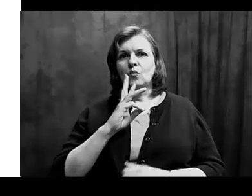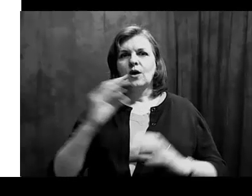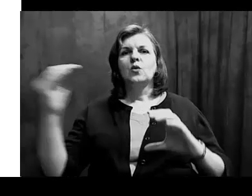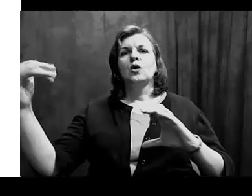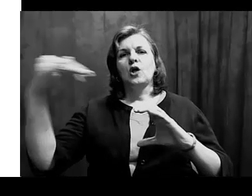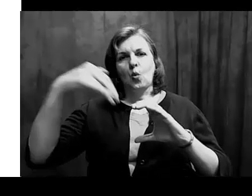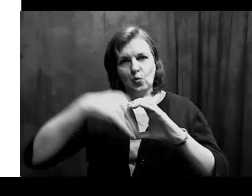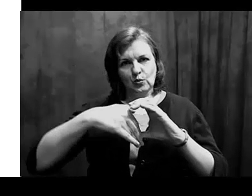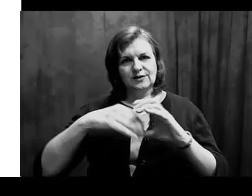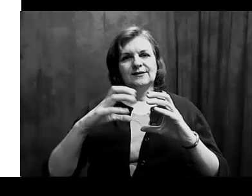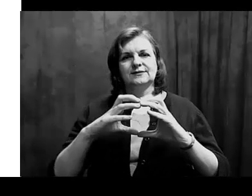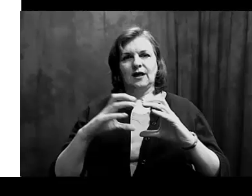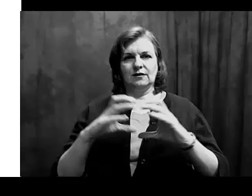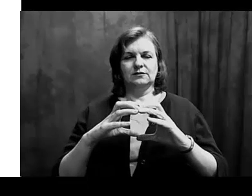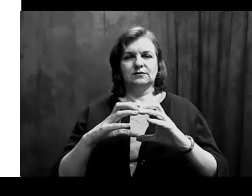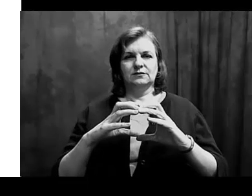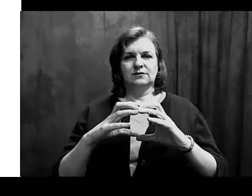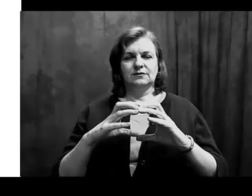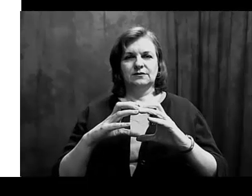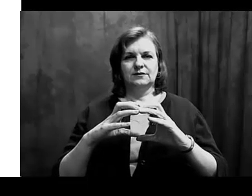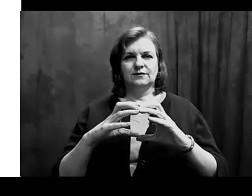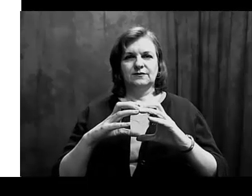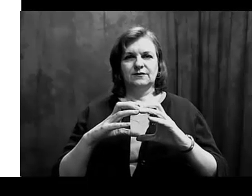inside the cell